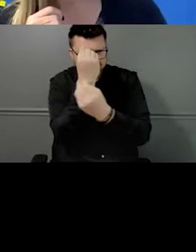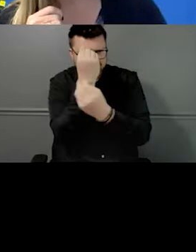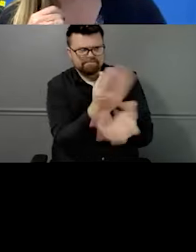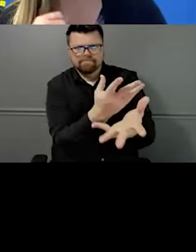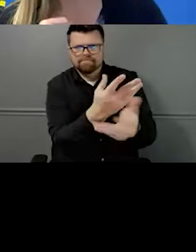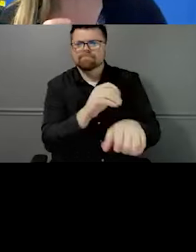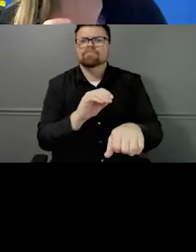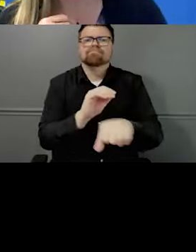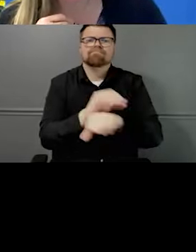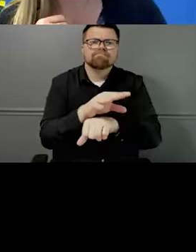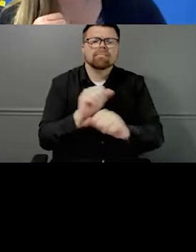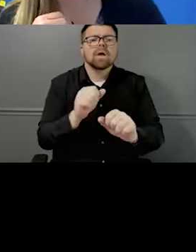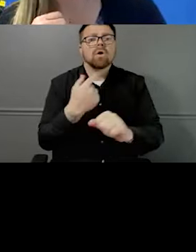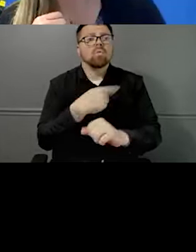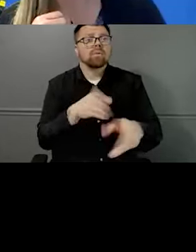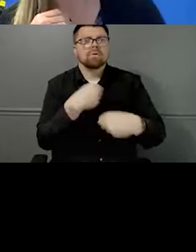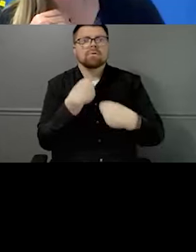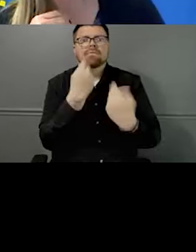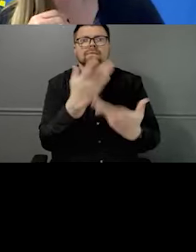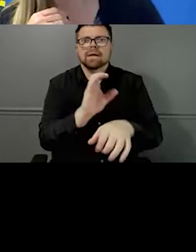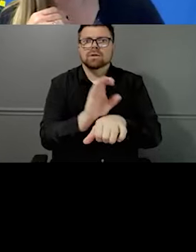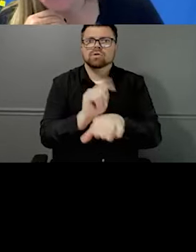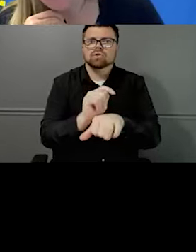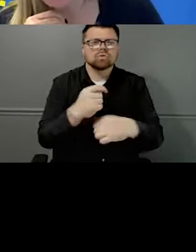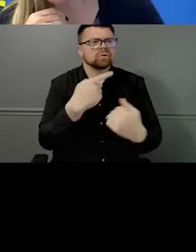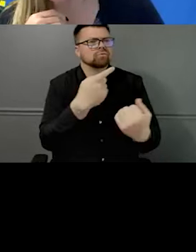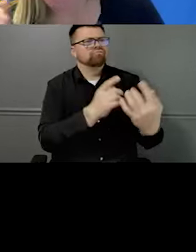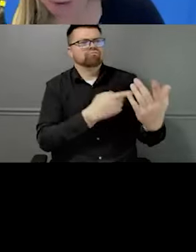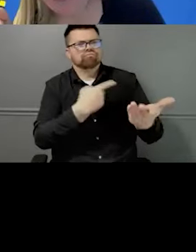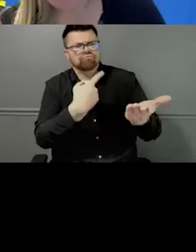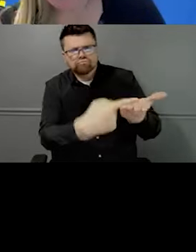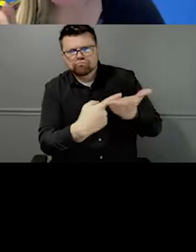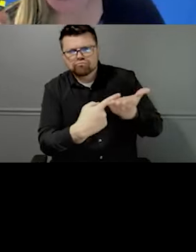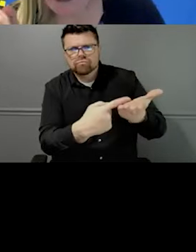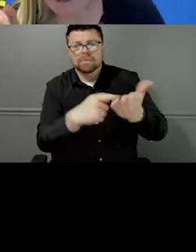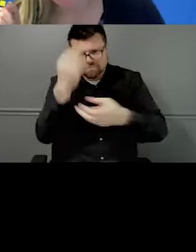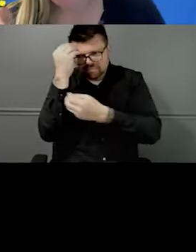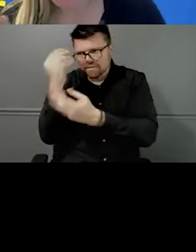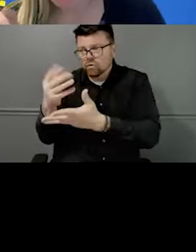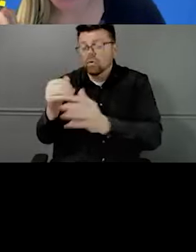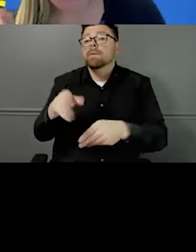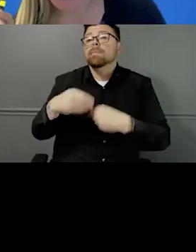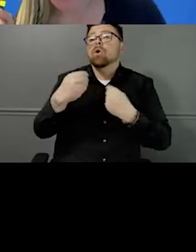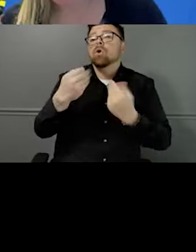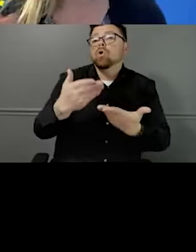Consulting must be disclosed under the proposals and active project section.